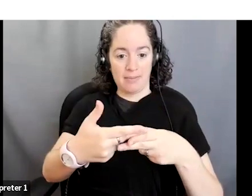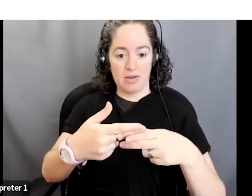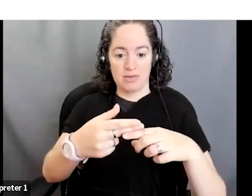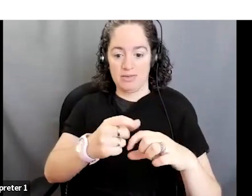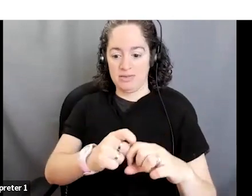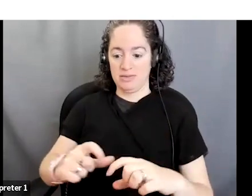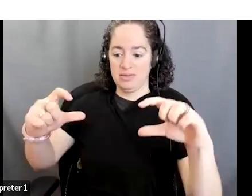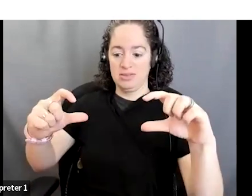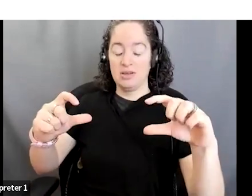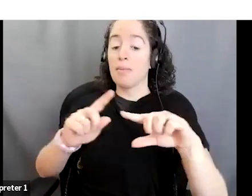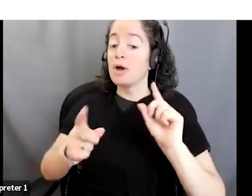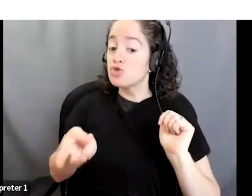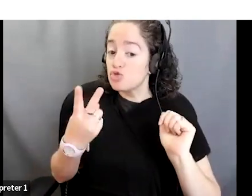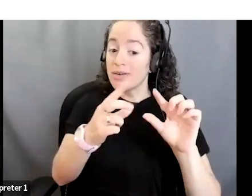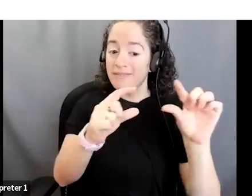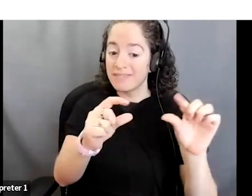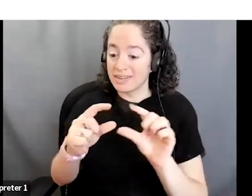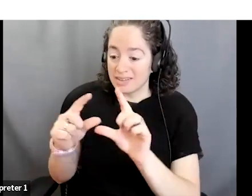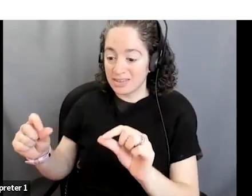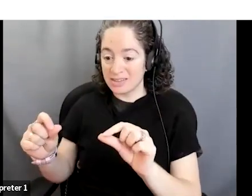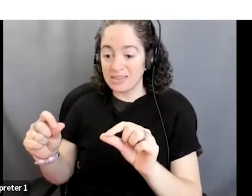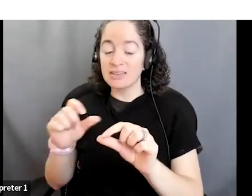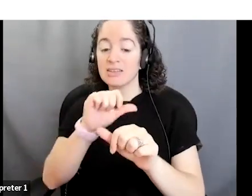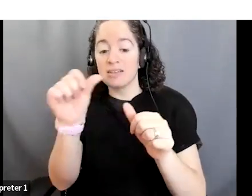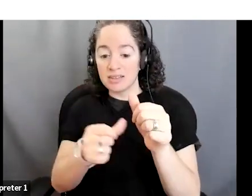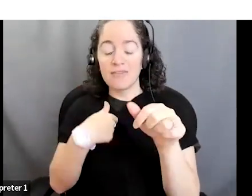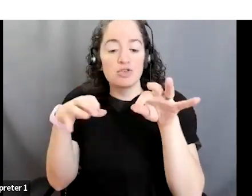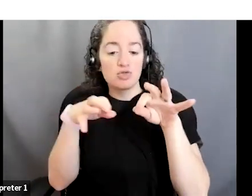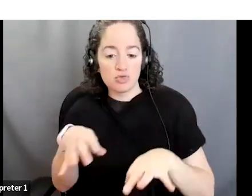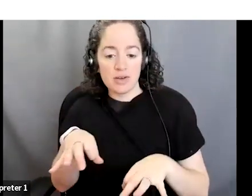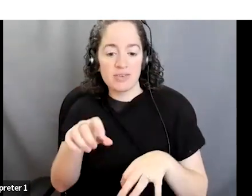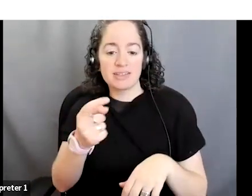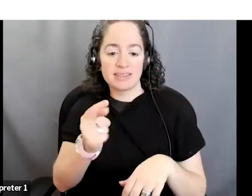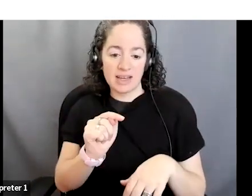They had descriptive text below the fields for first and last,